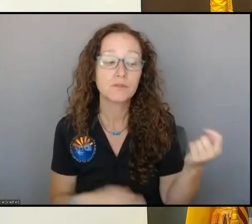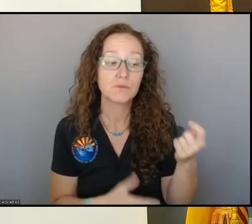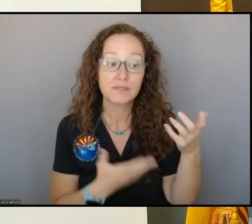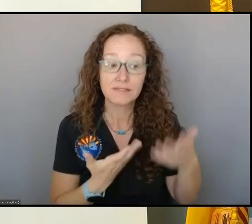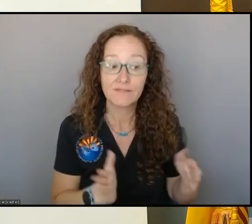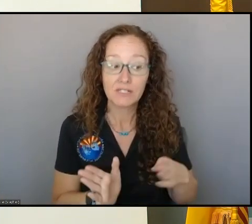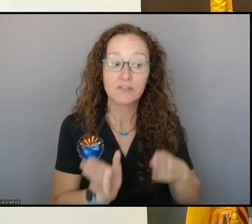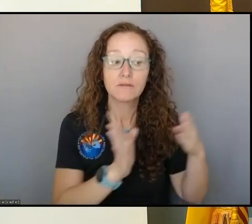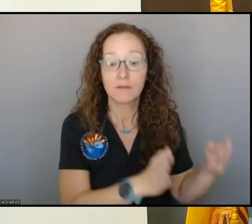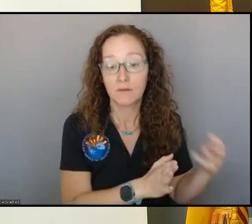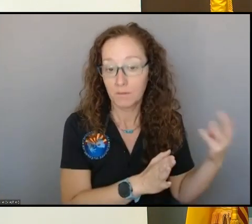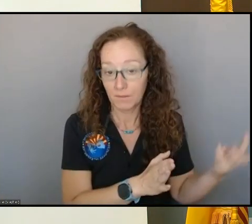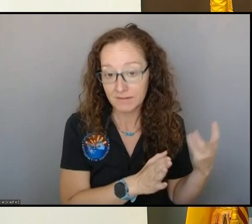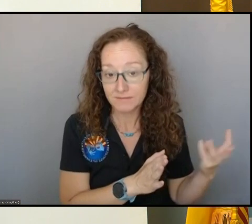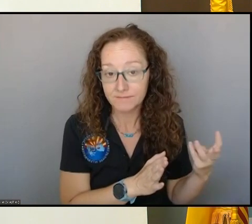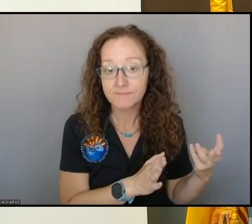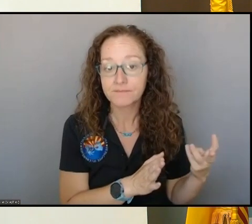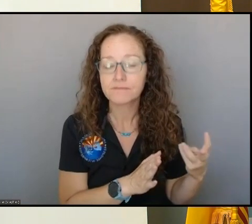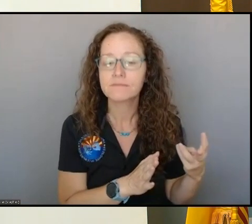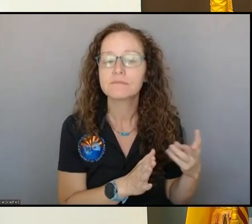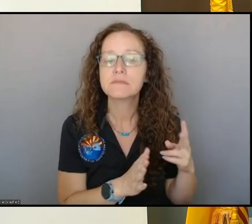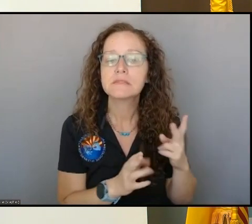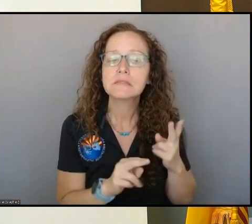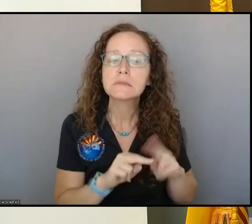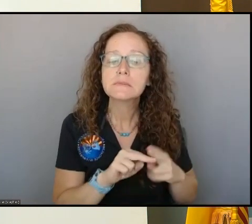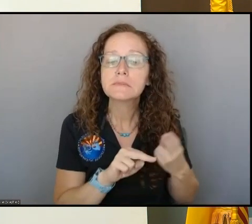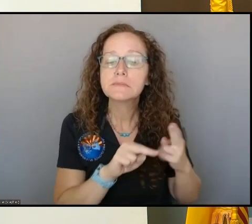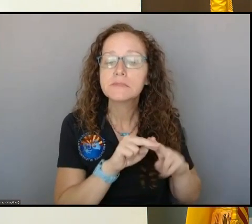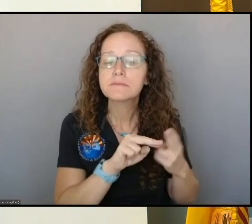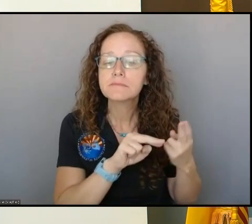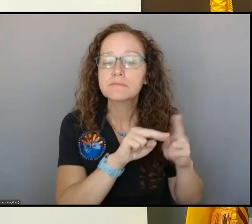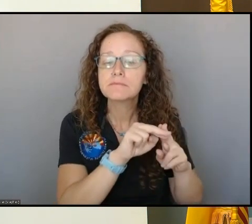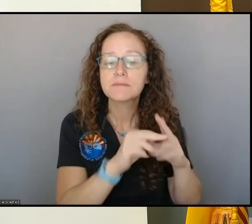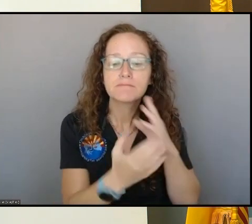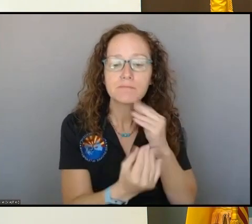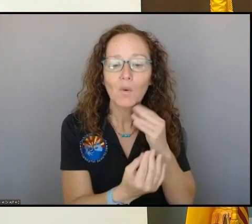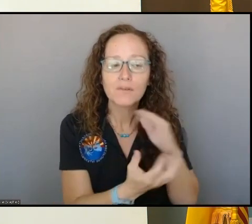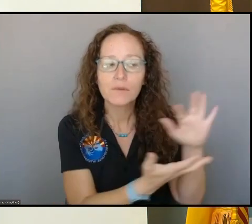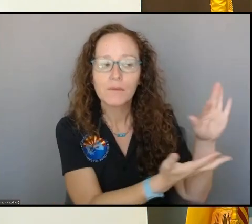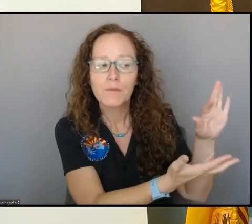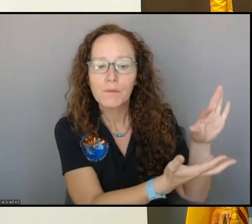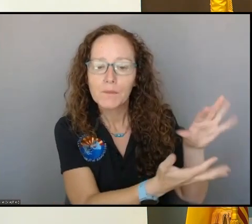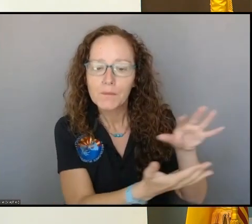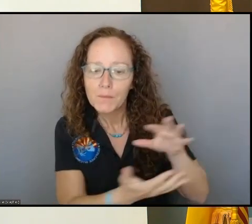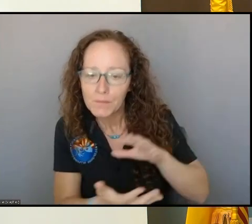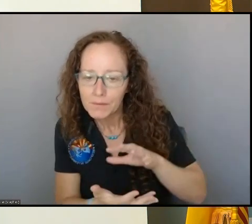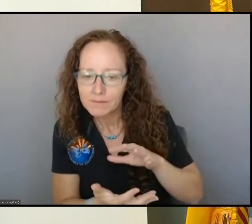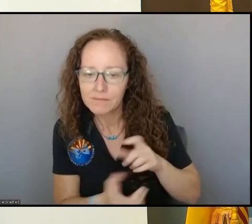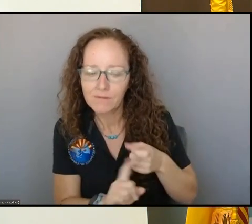see moisture creeping back in from the plains like what we just saw. That means we'll get a little easterly push with the